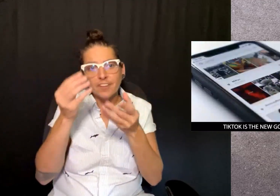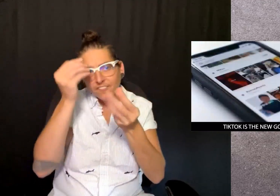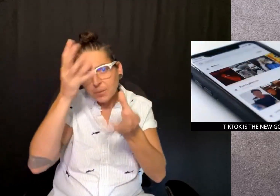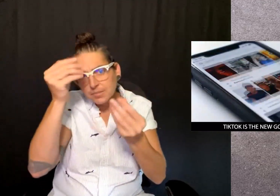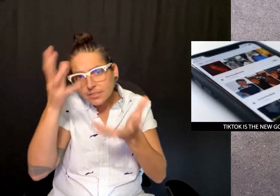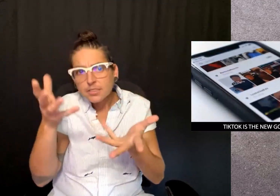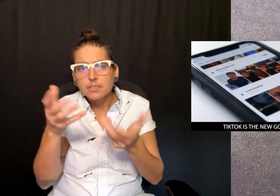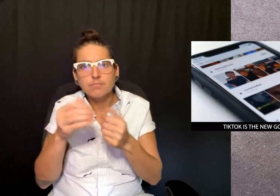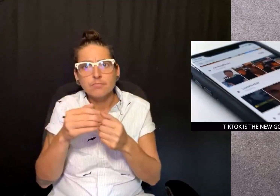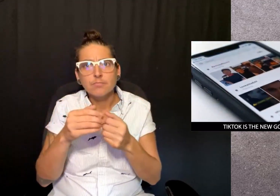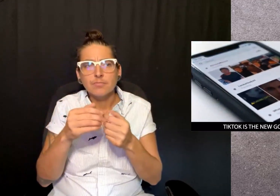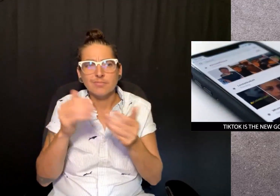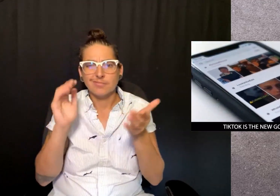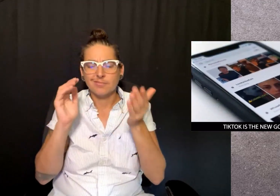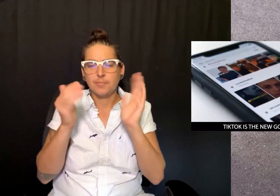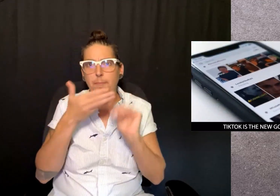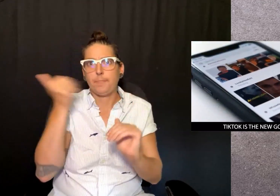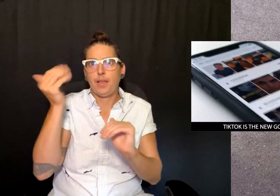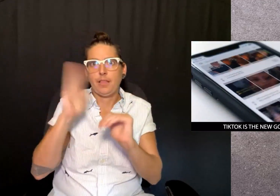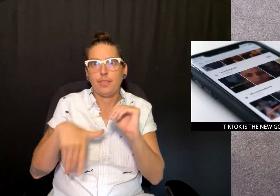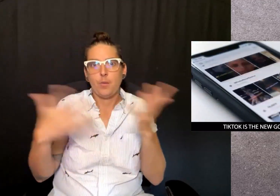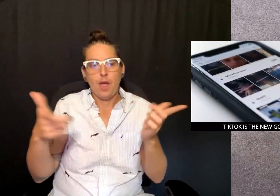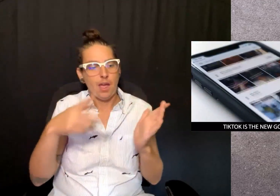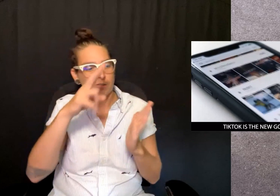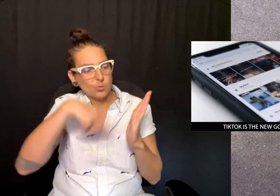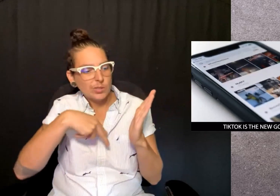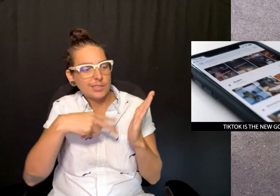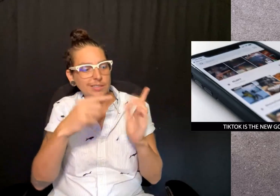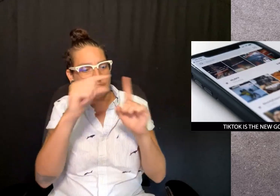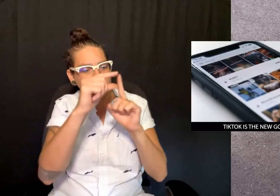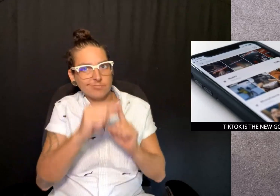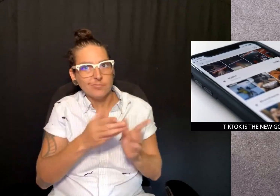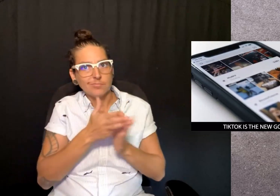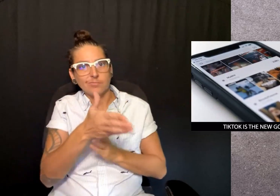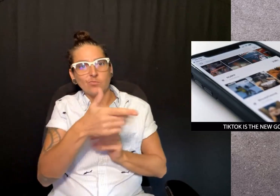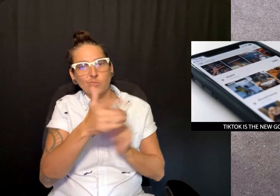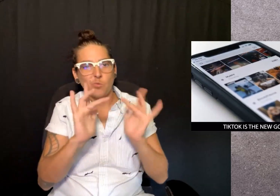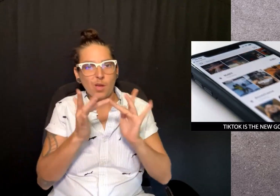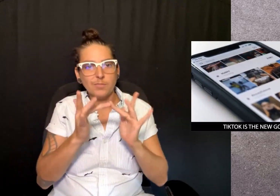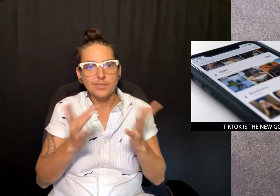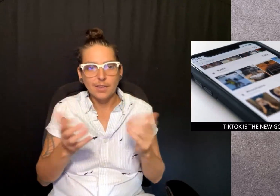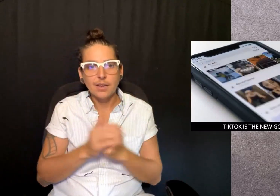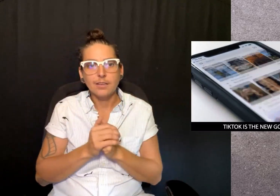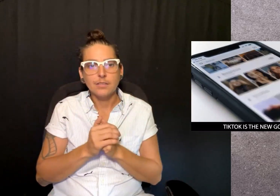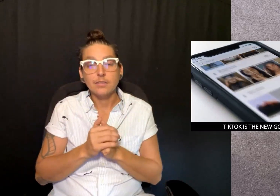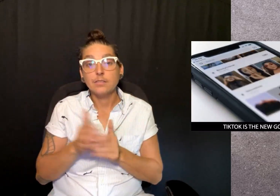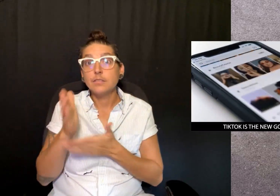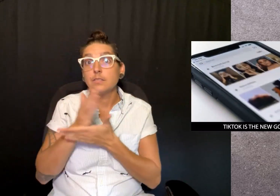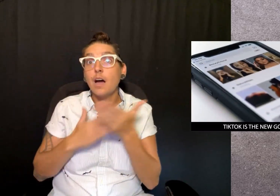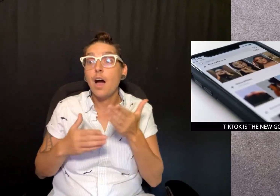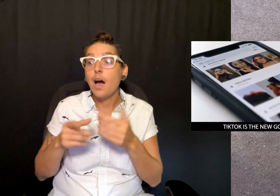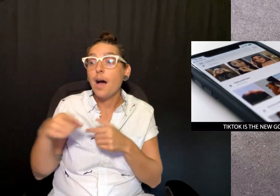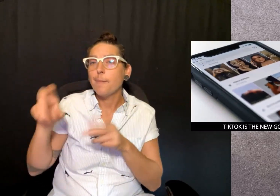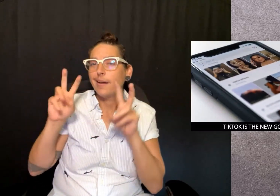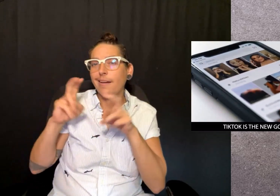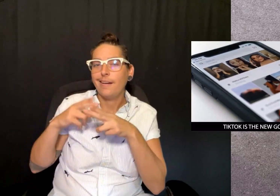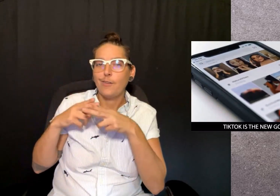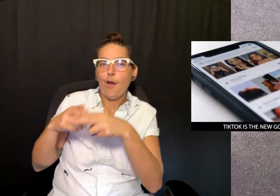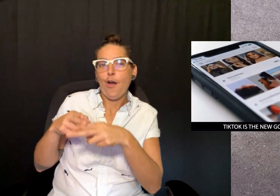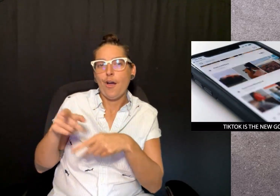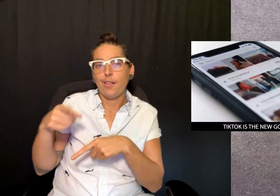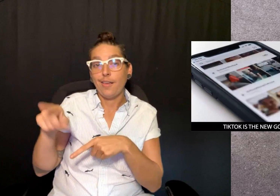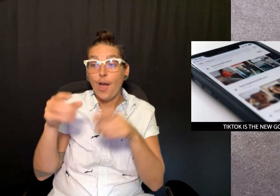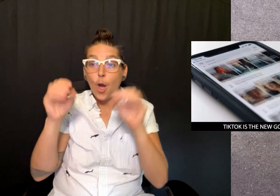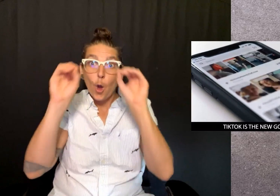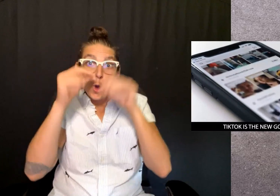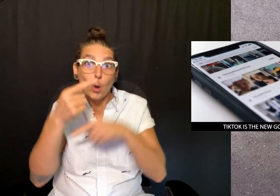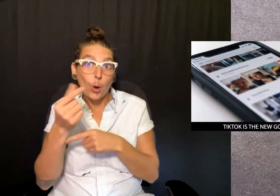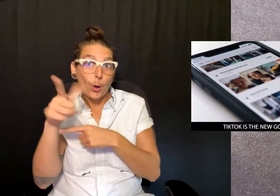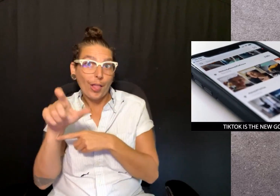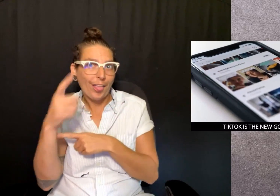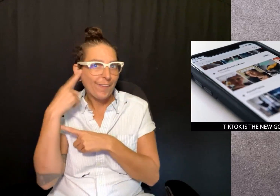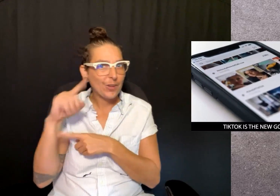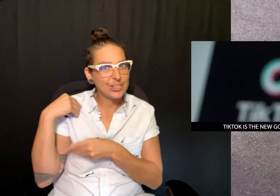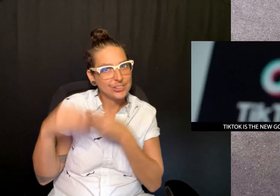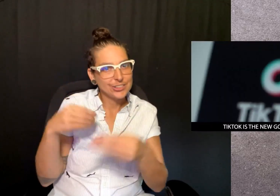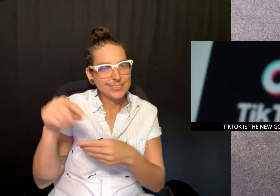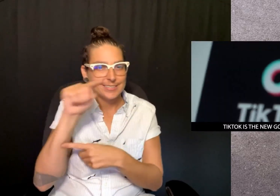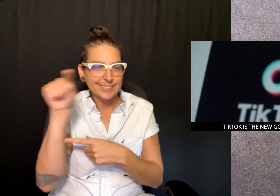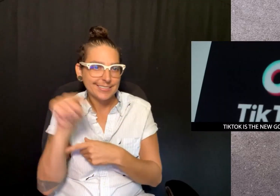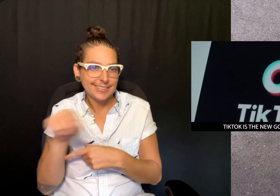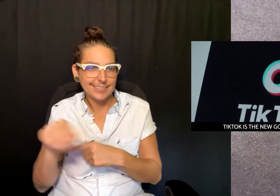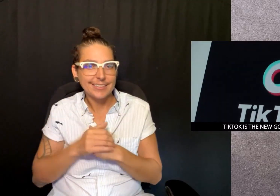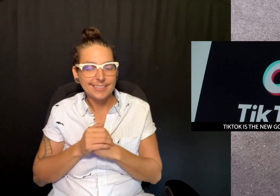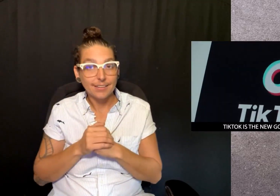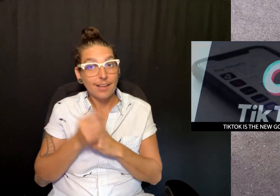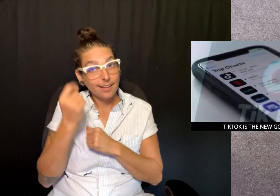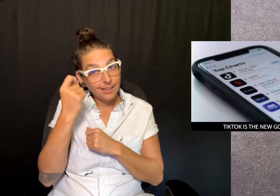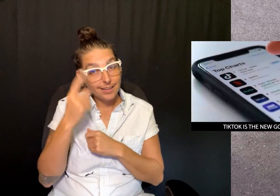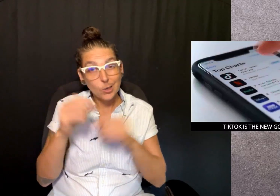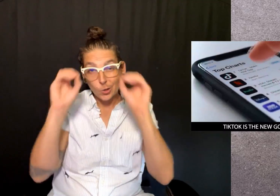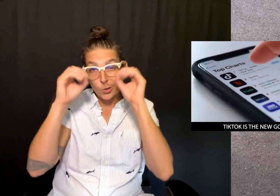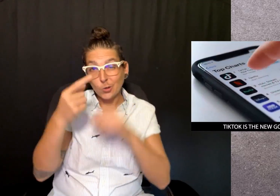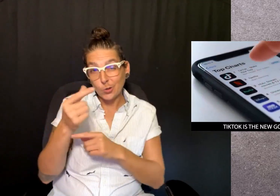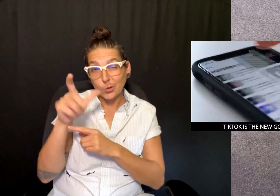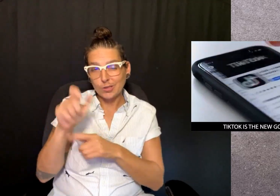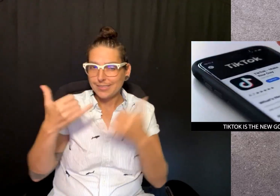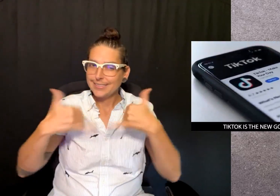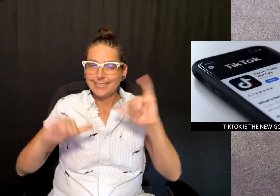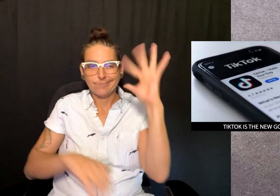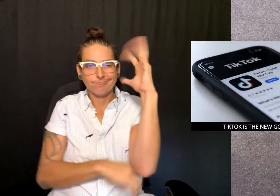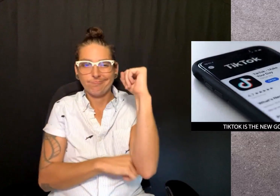text on a website some even call it Google for Gen Z Google